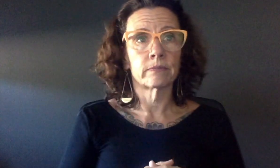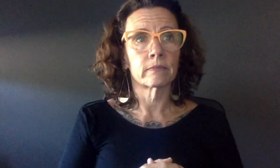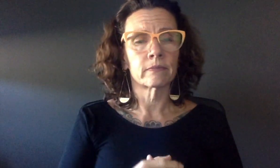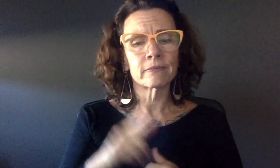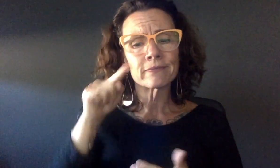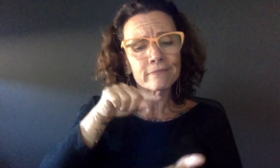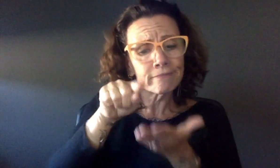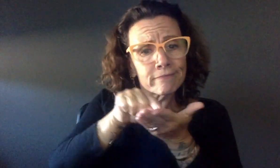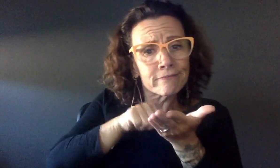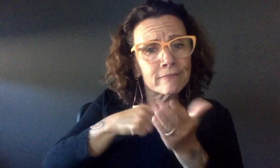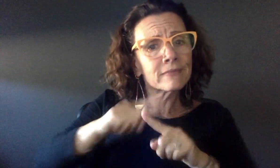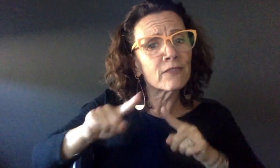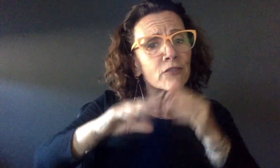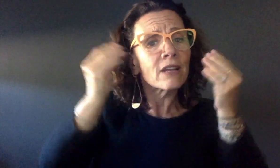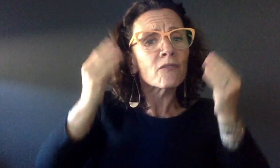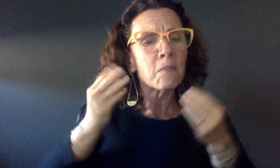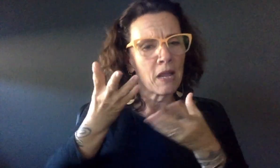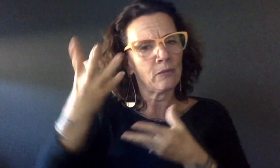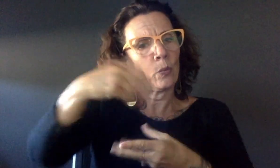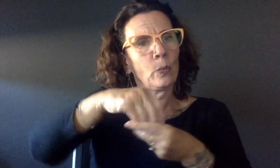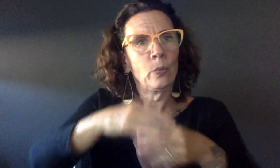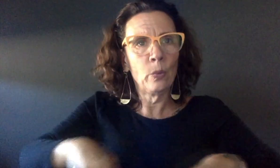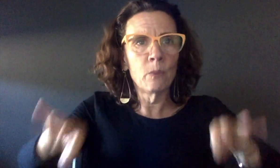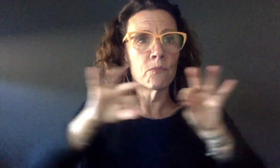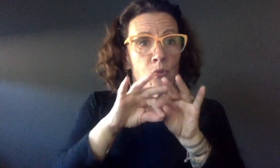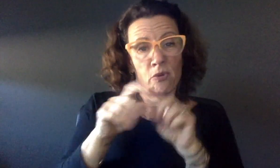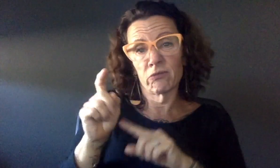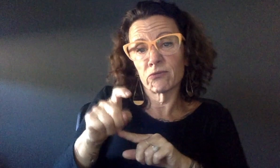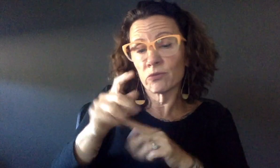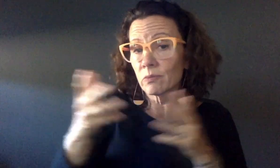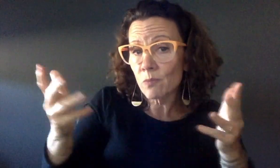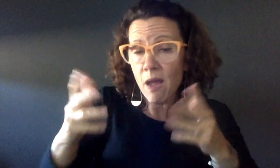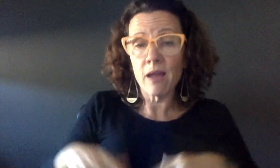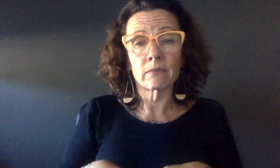Include important information,